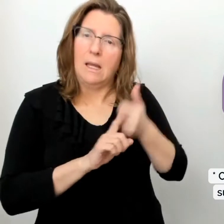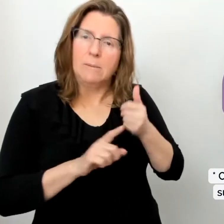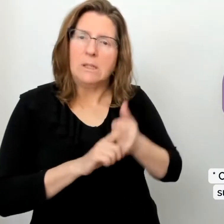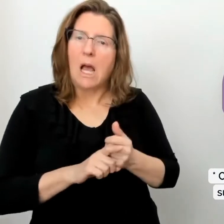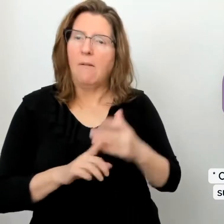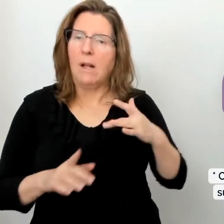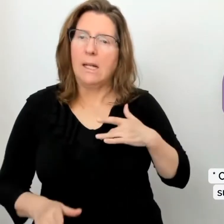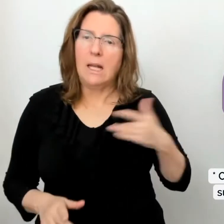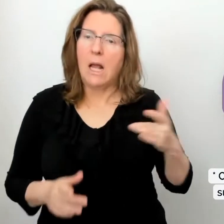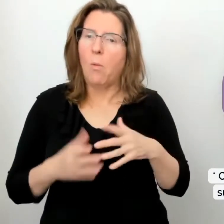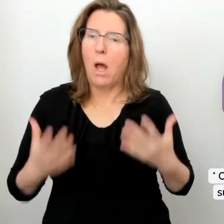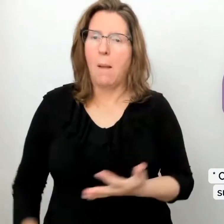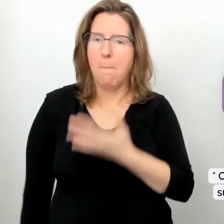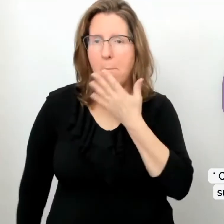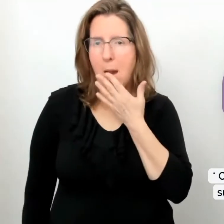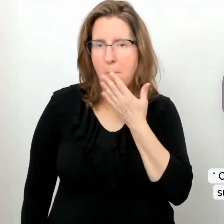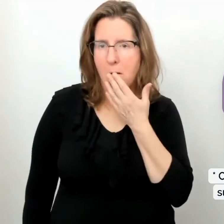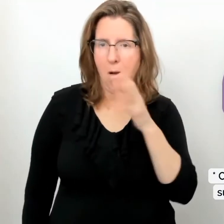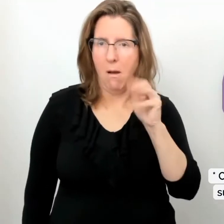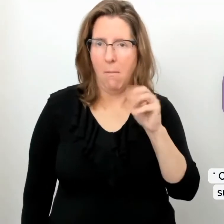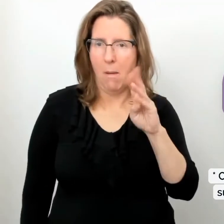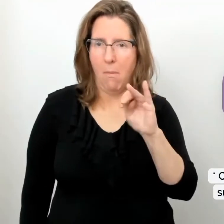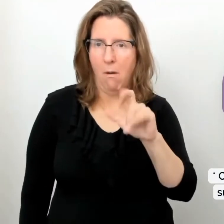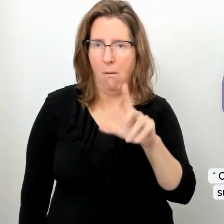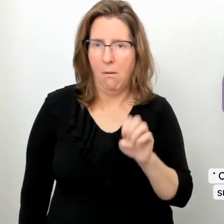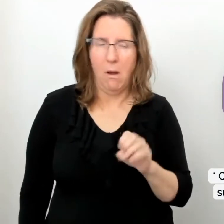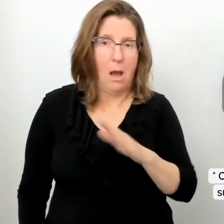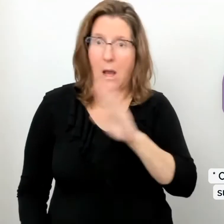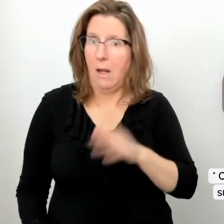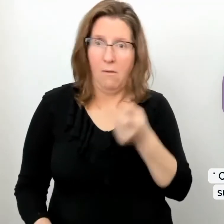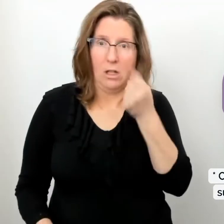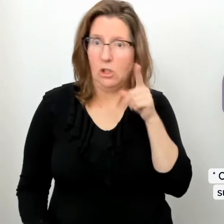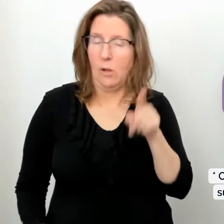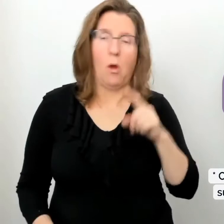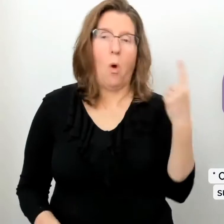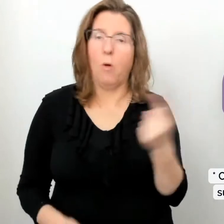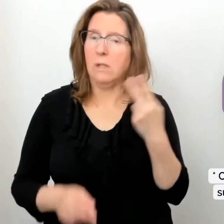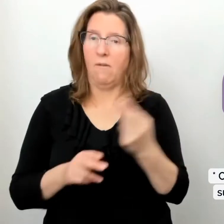He tended to mumble. I could never catch what he was saying myself.